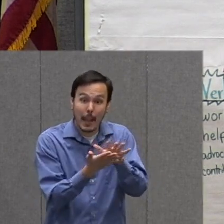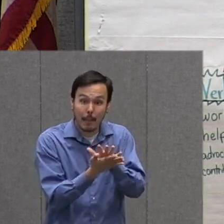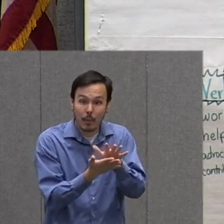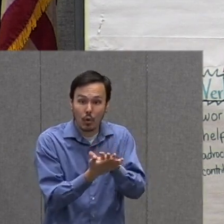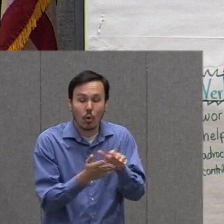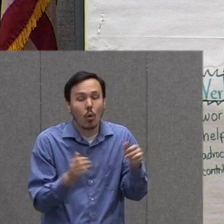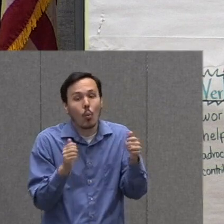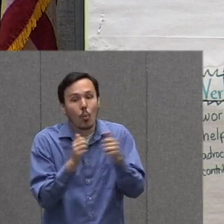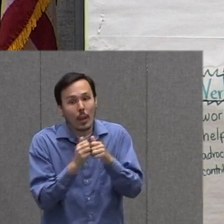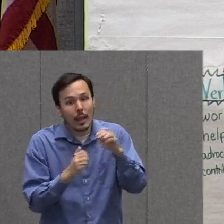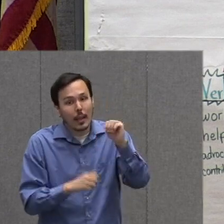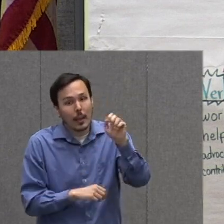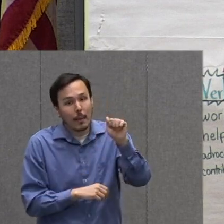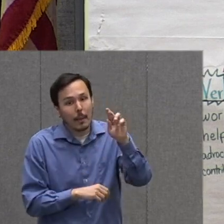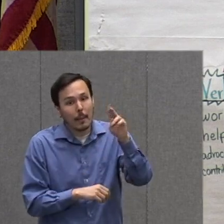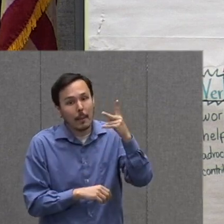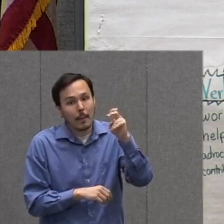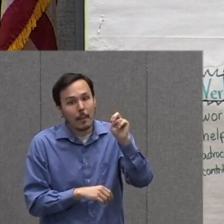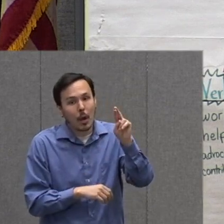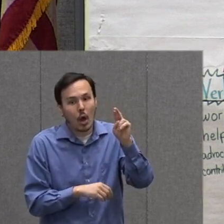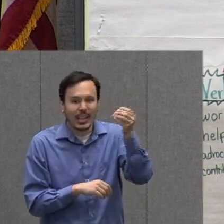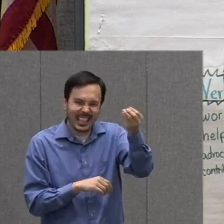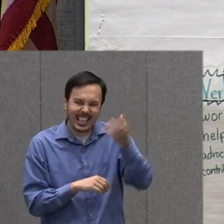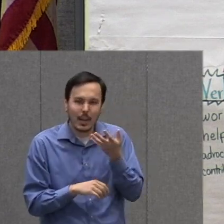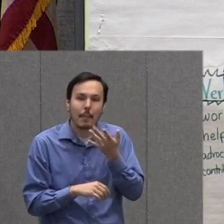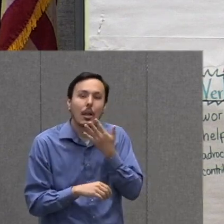to color-code the parts of my sentences.